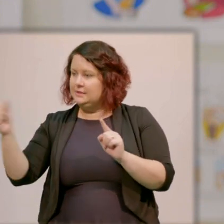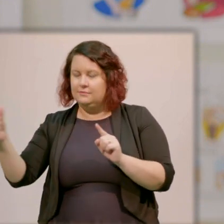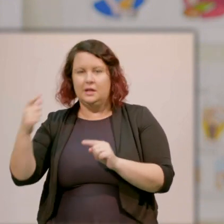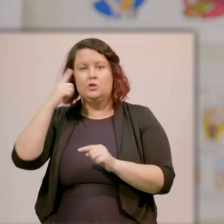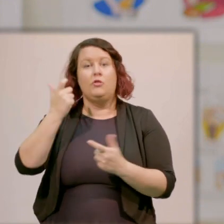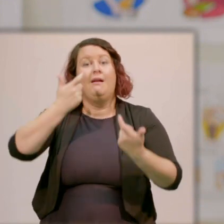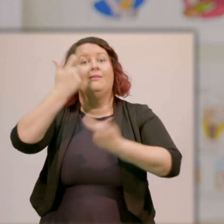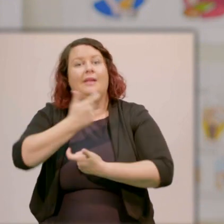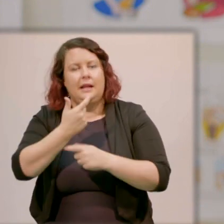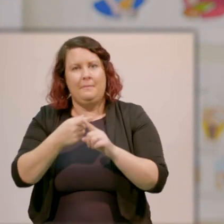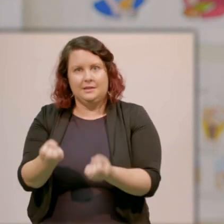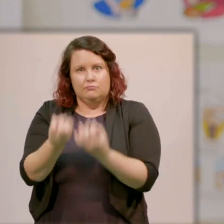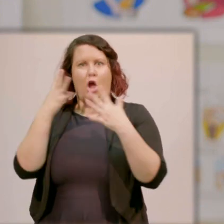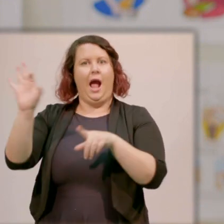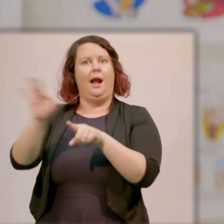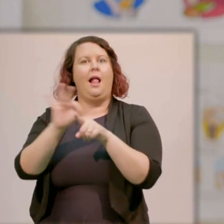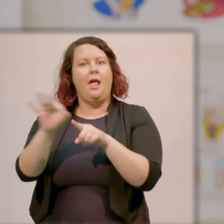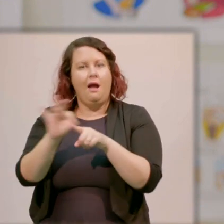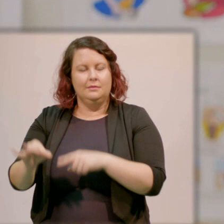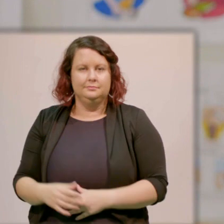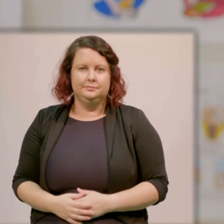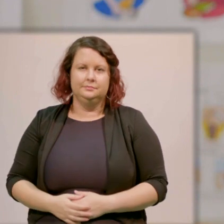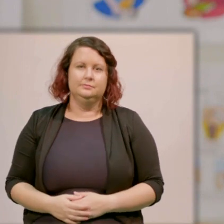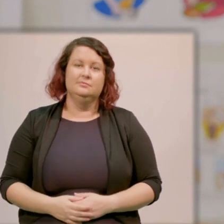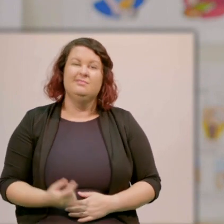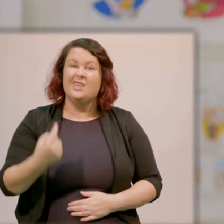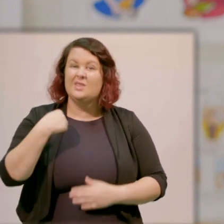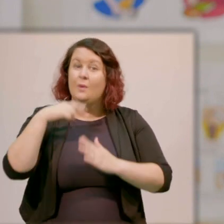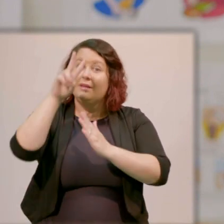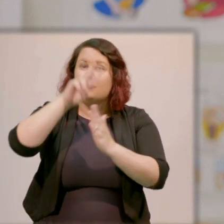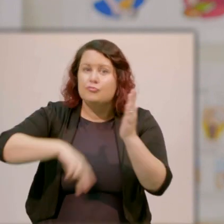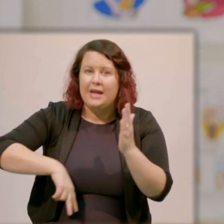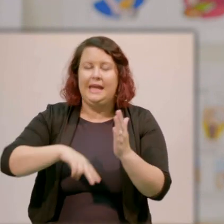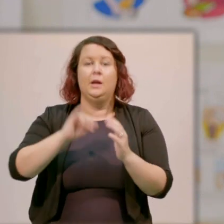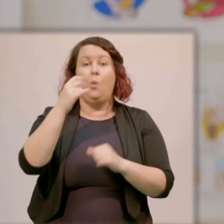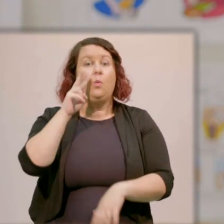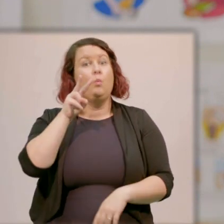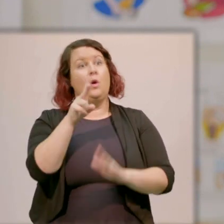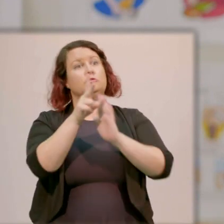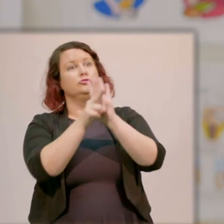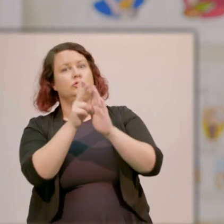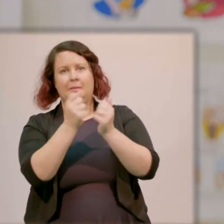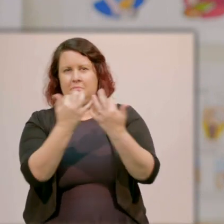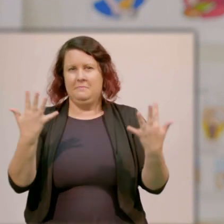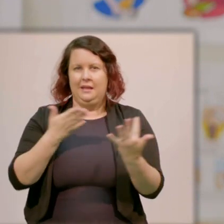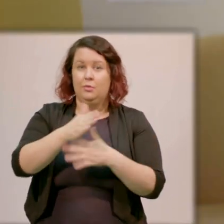The cartoon strip contains elements of narrative structure, and uses attempt at humour, and bright images to engage the reader.